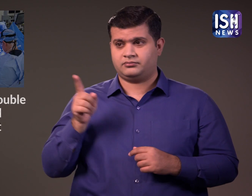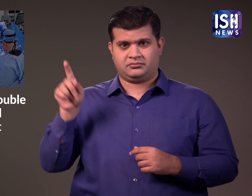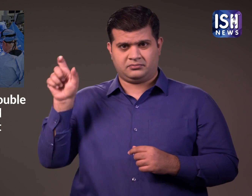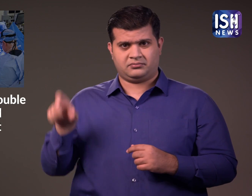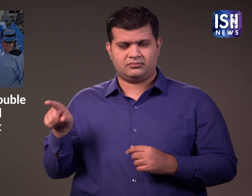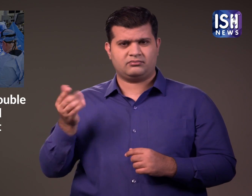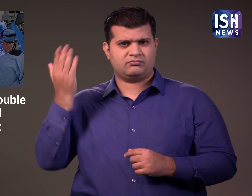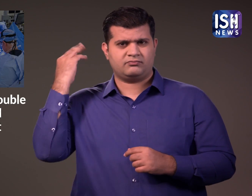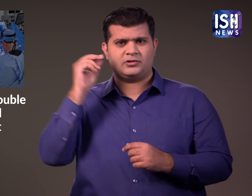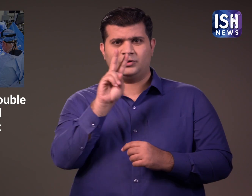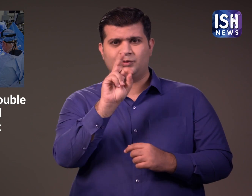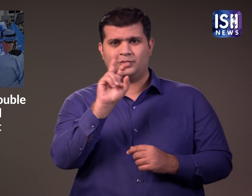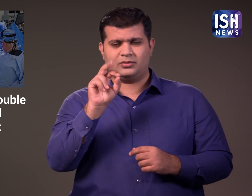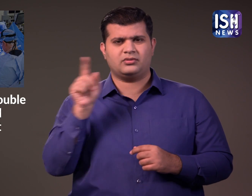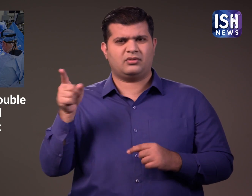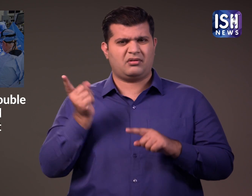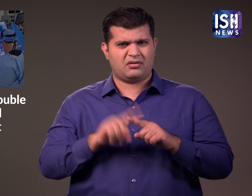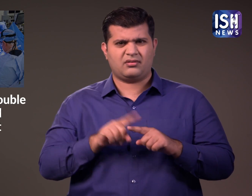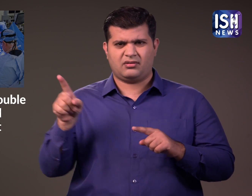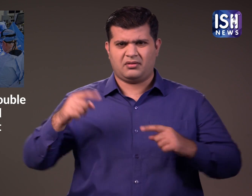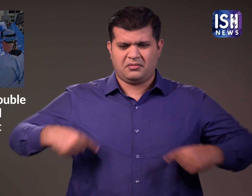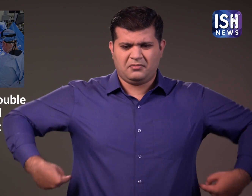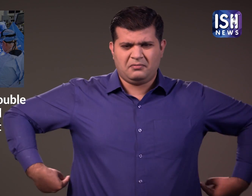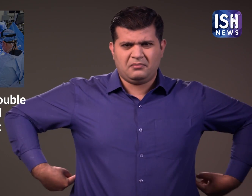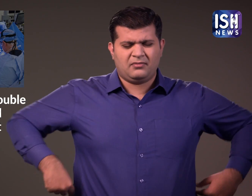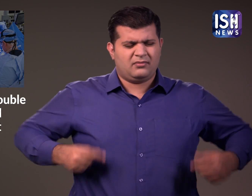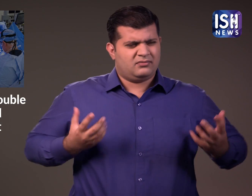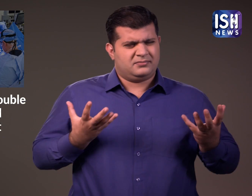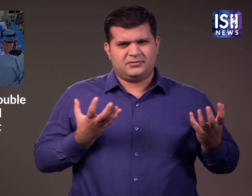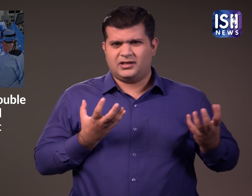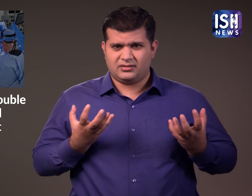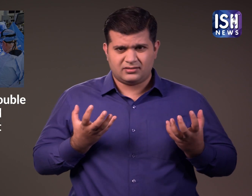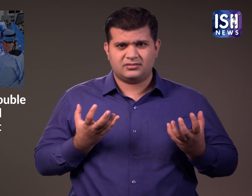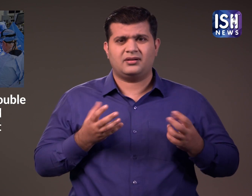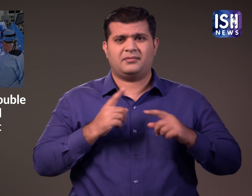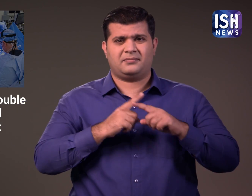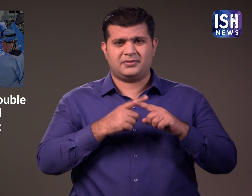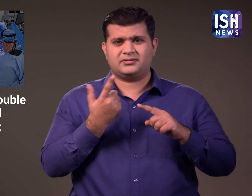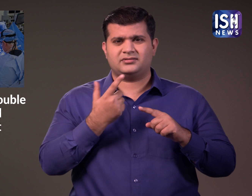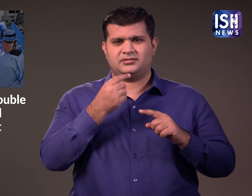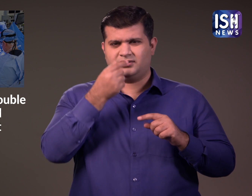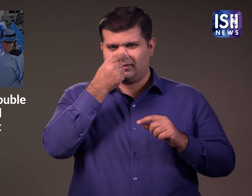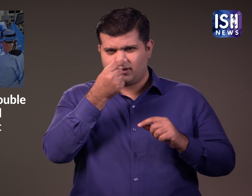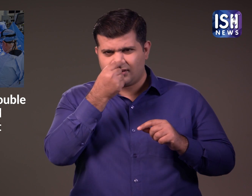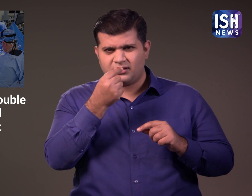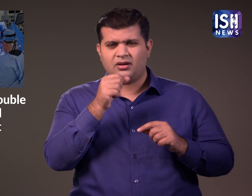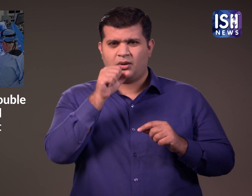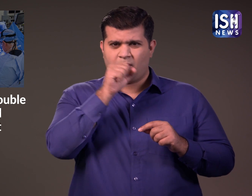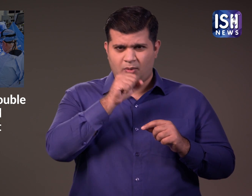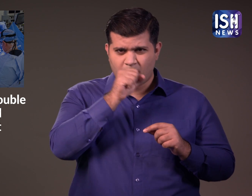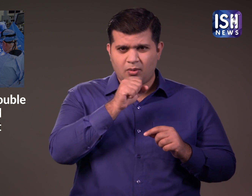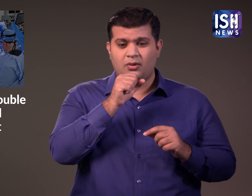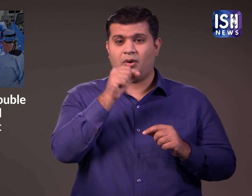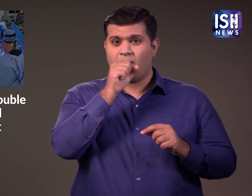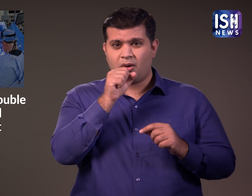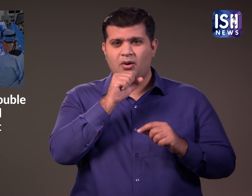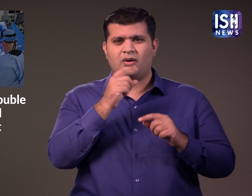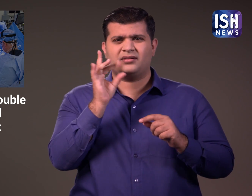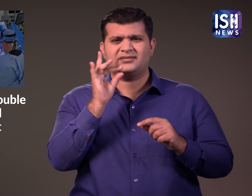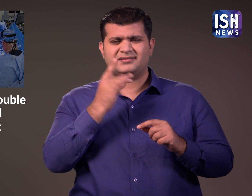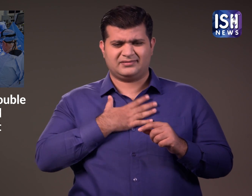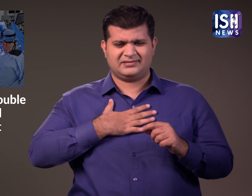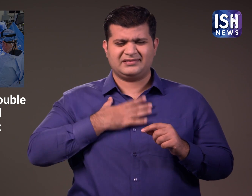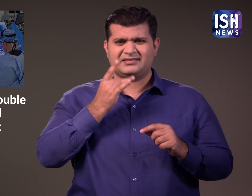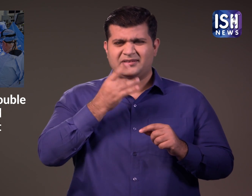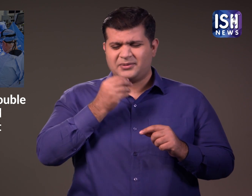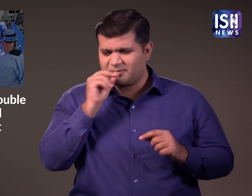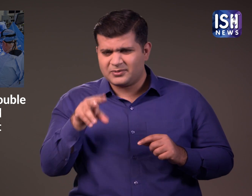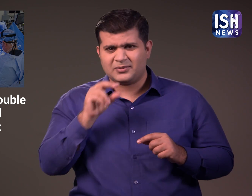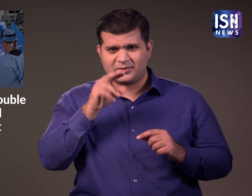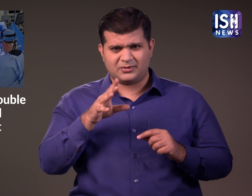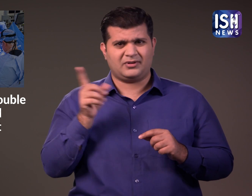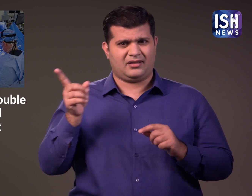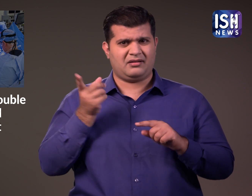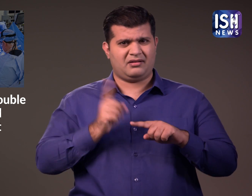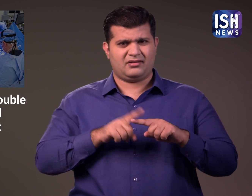He began to experience back pain, sneezing, chills, cough and mucus in 2020.